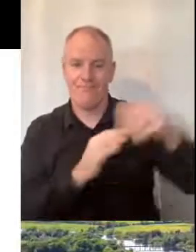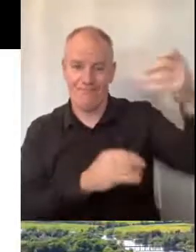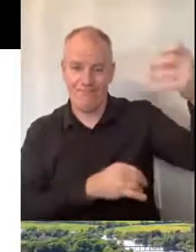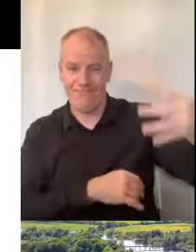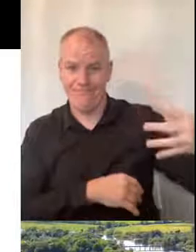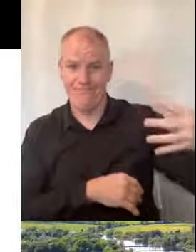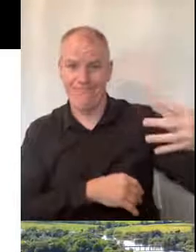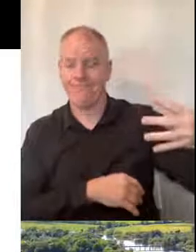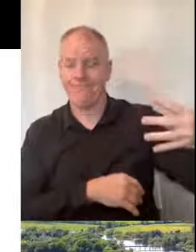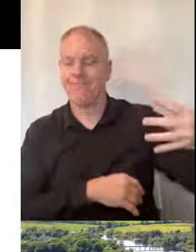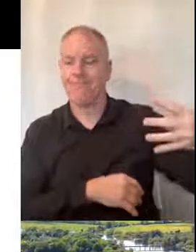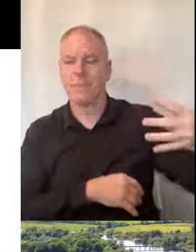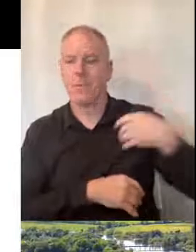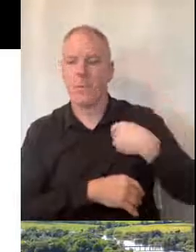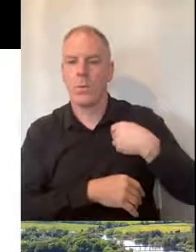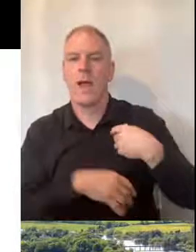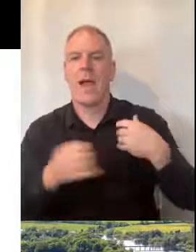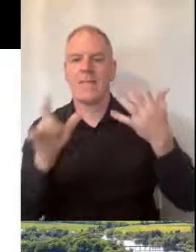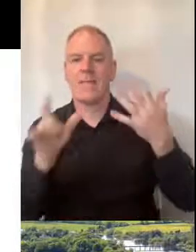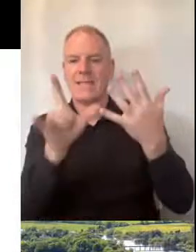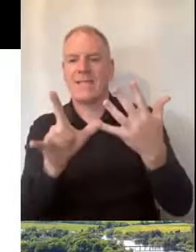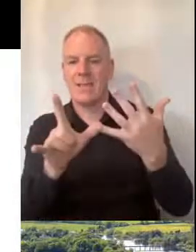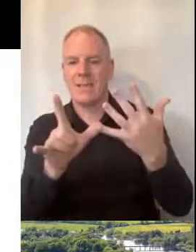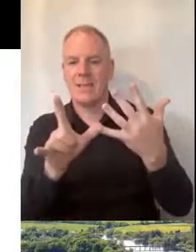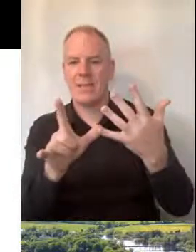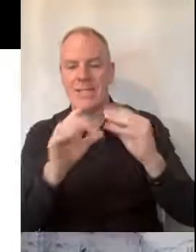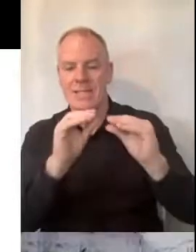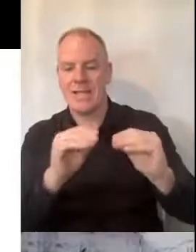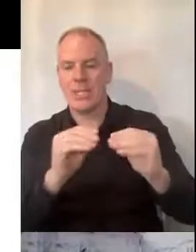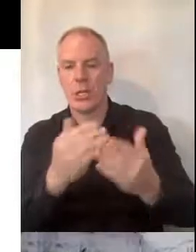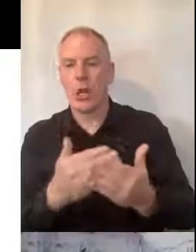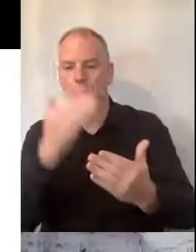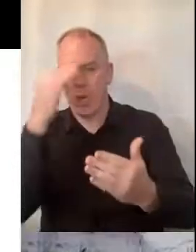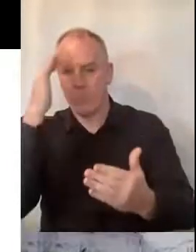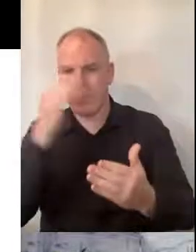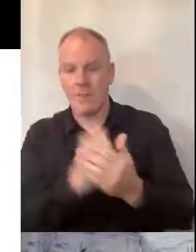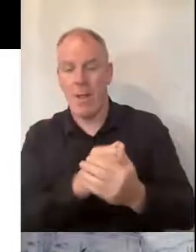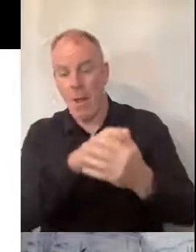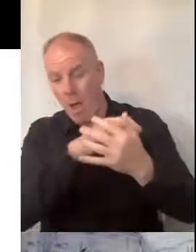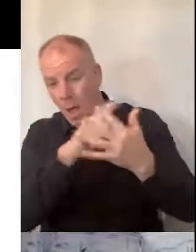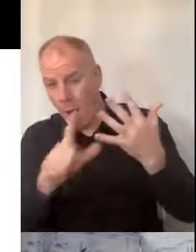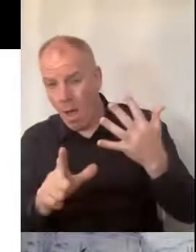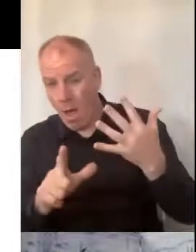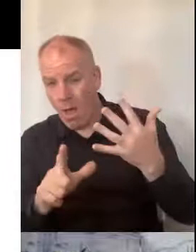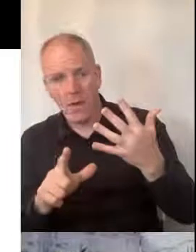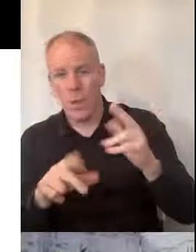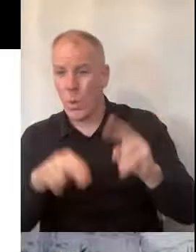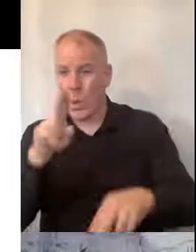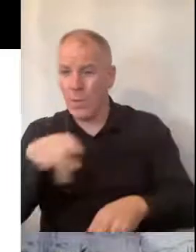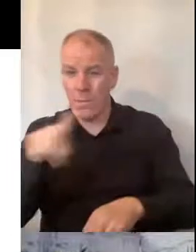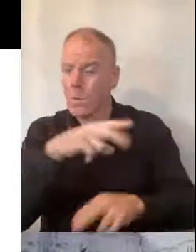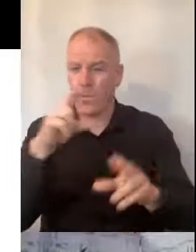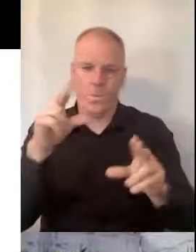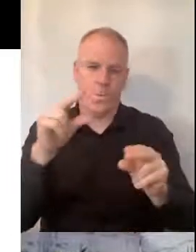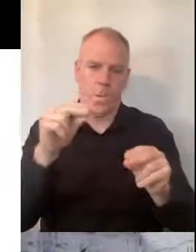There's seven teaching and learning principles, and all of these terms will really not be new to anybody who works in third level.